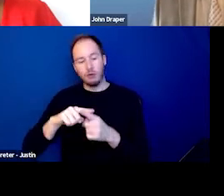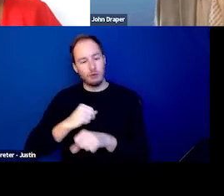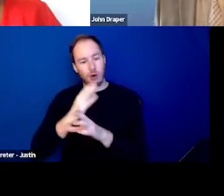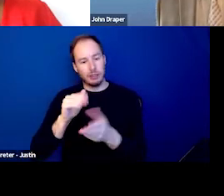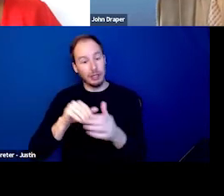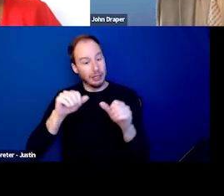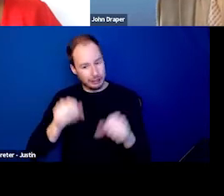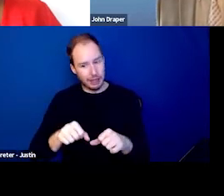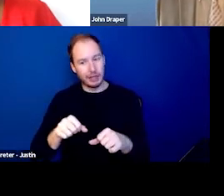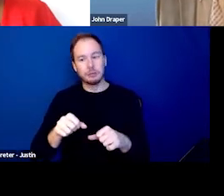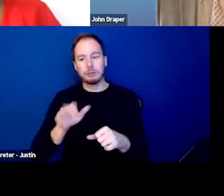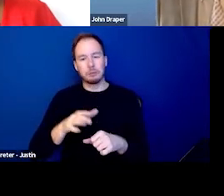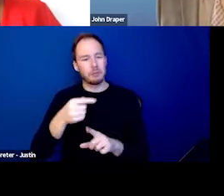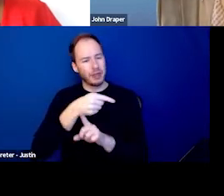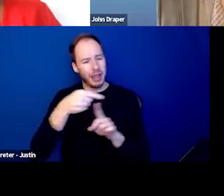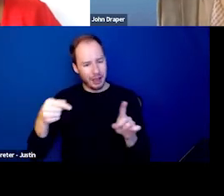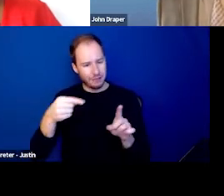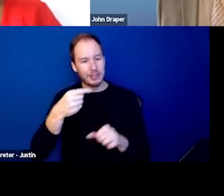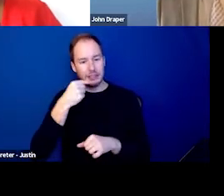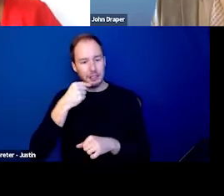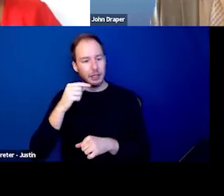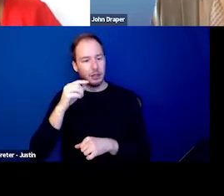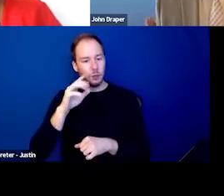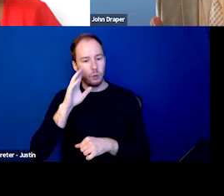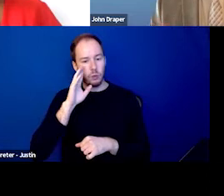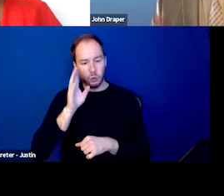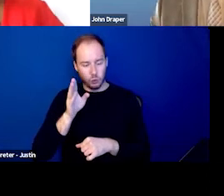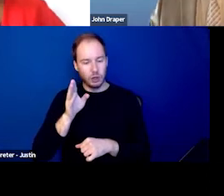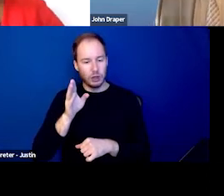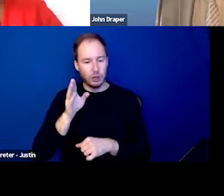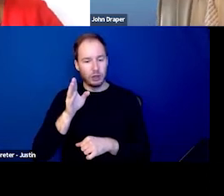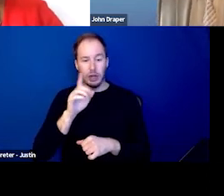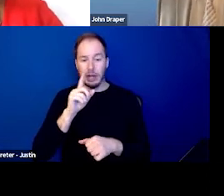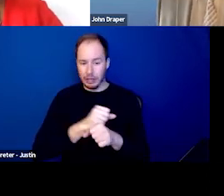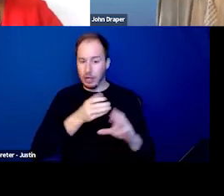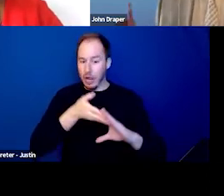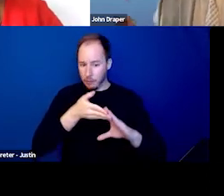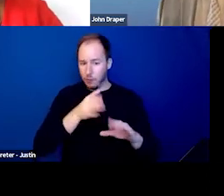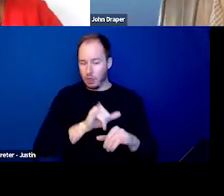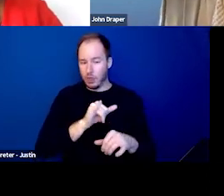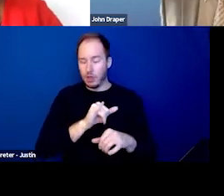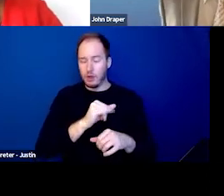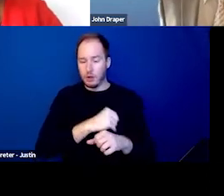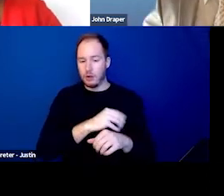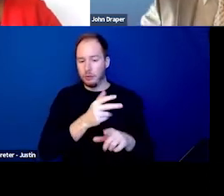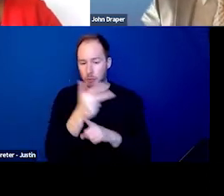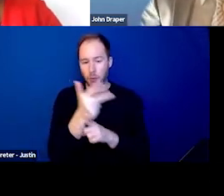In fact, about half of them say that they actually are the ones who operate the mobile crisis teams. So the coordination between them